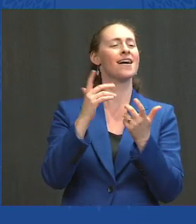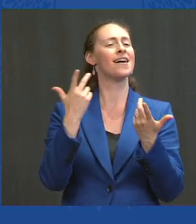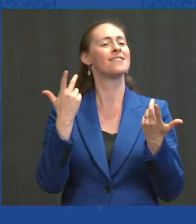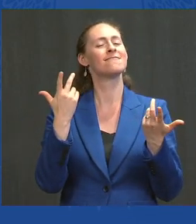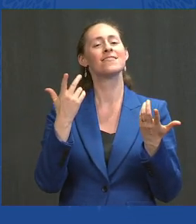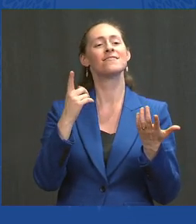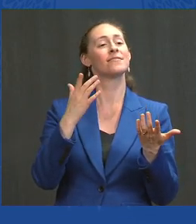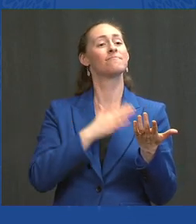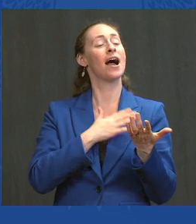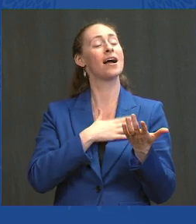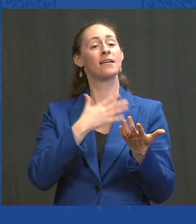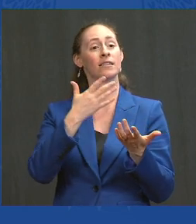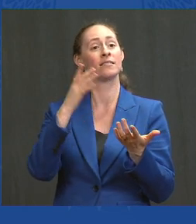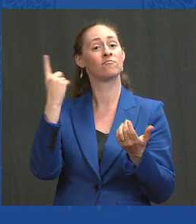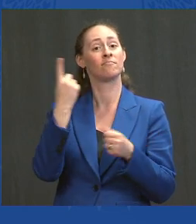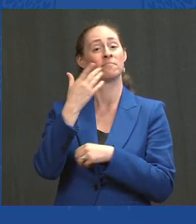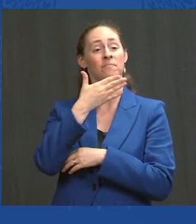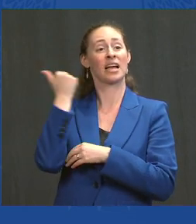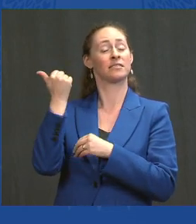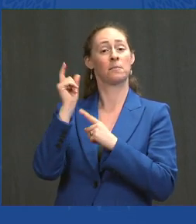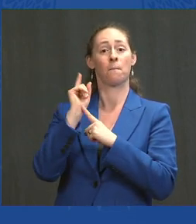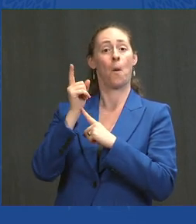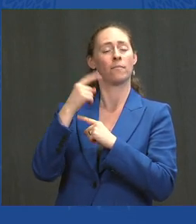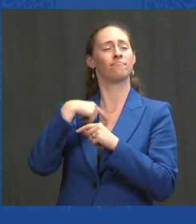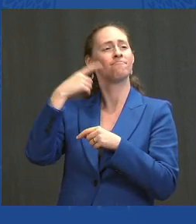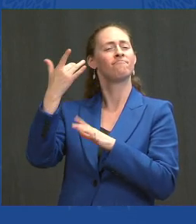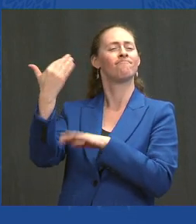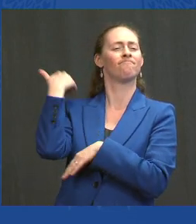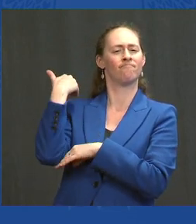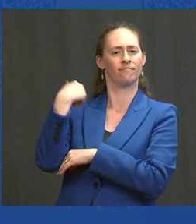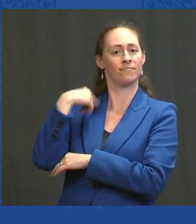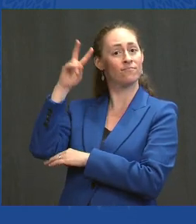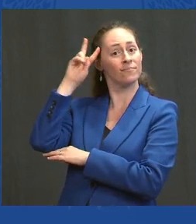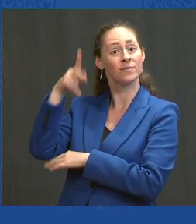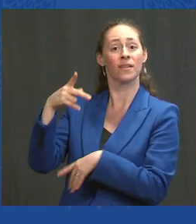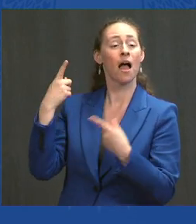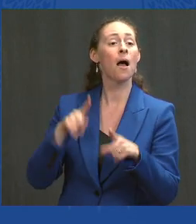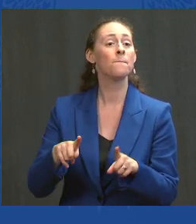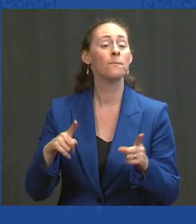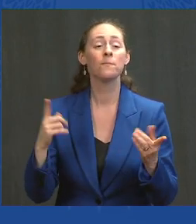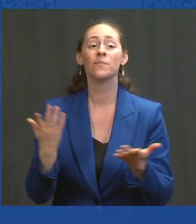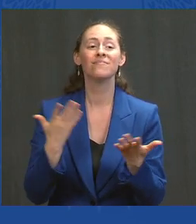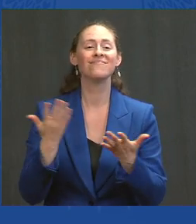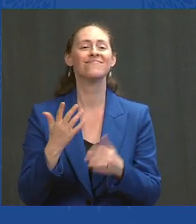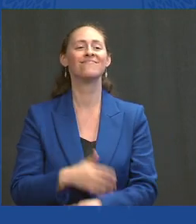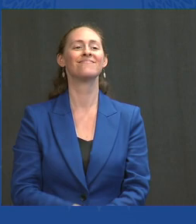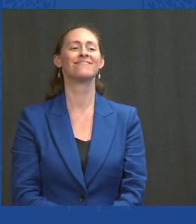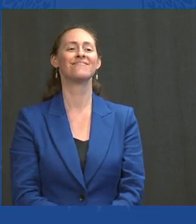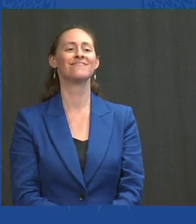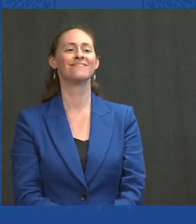as Vice President, when I went over to Saddam Hussein's god-awful, gaudy palace.